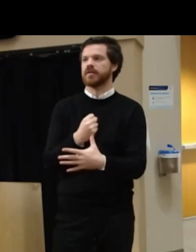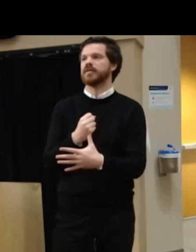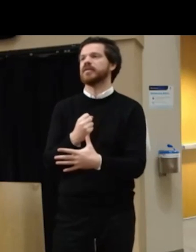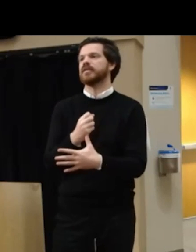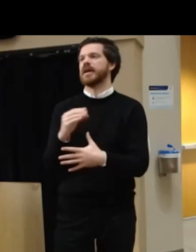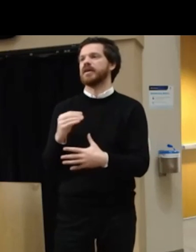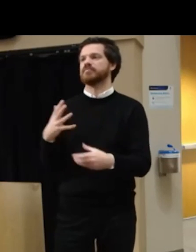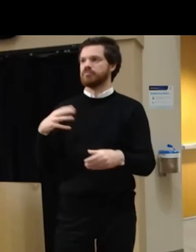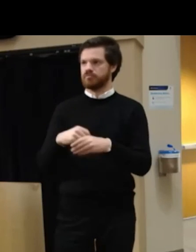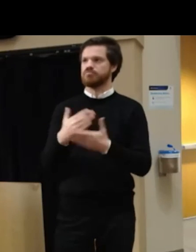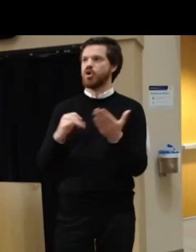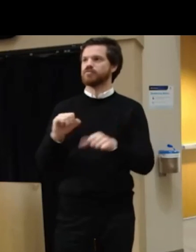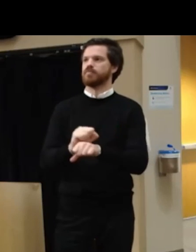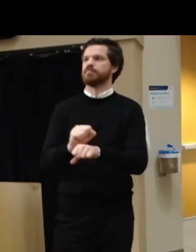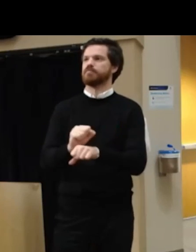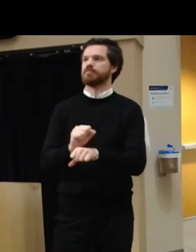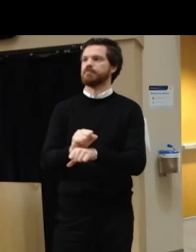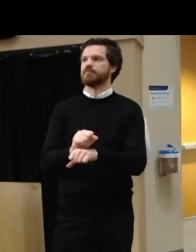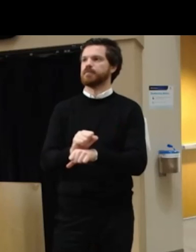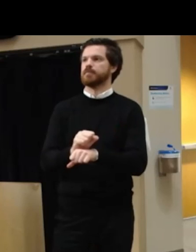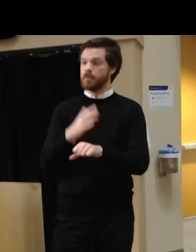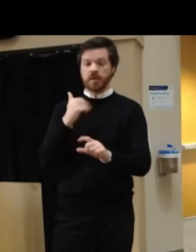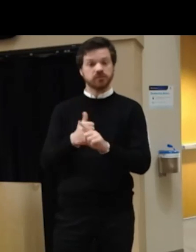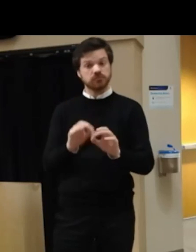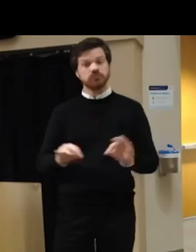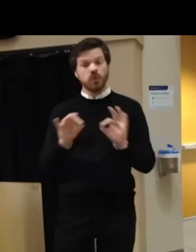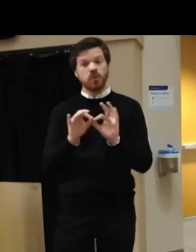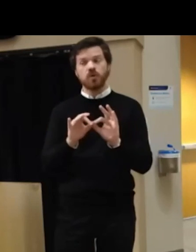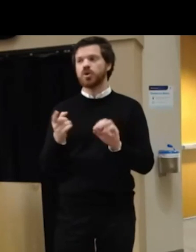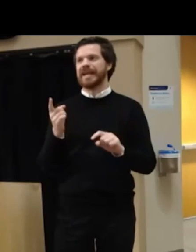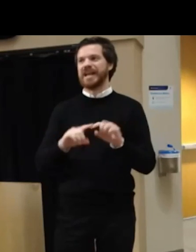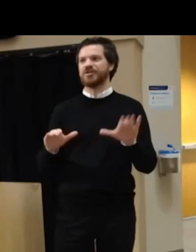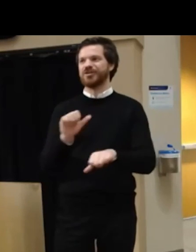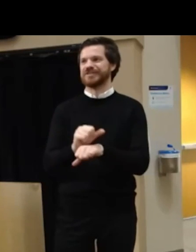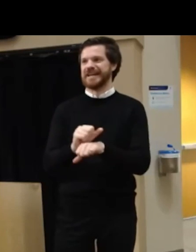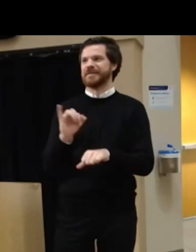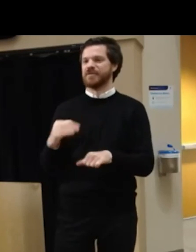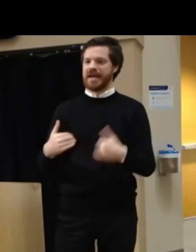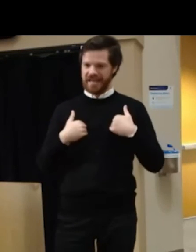of the job um because it is important and you can't do your job and then you have people uh